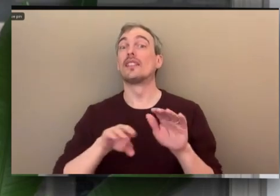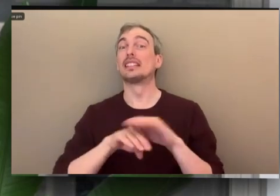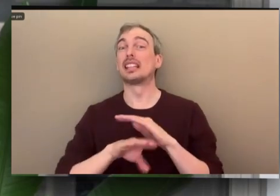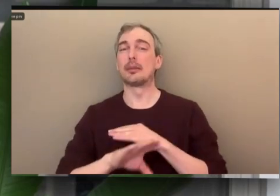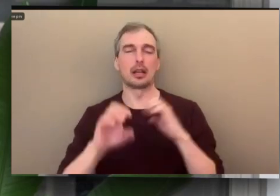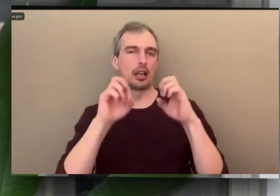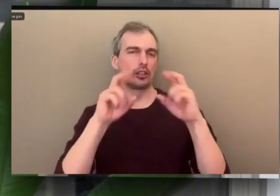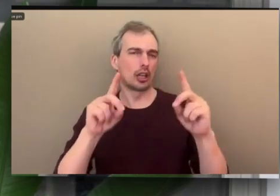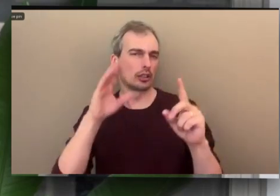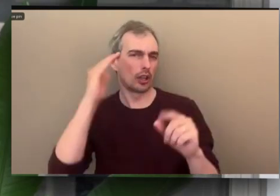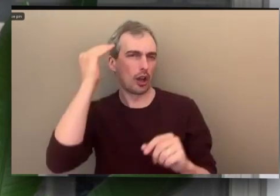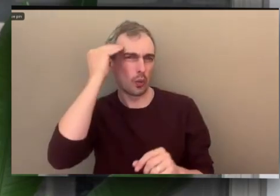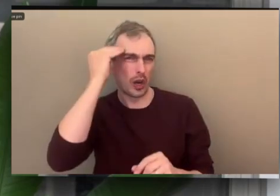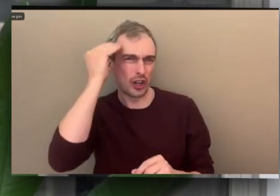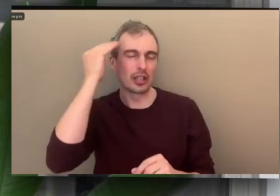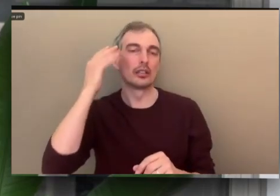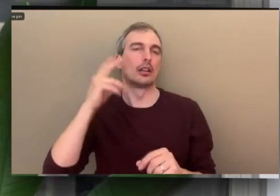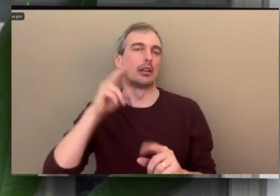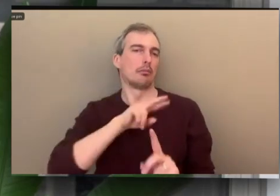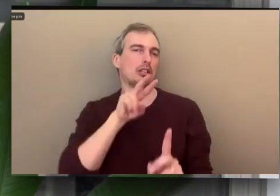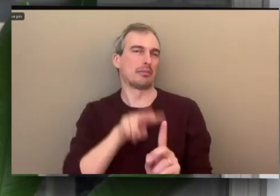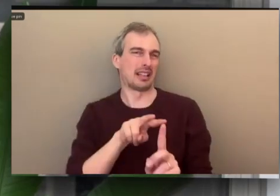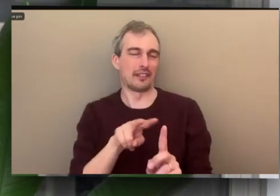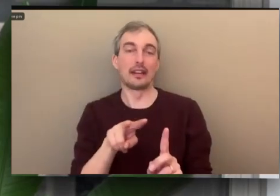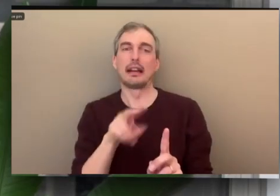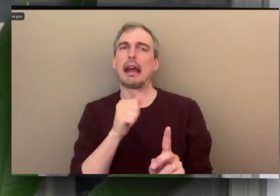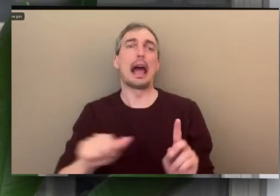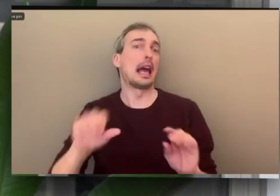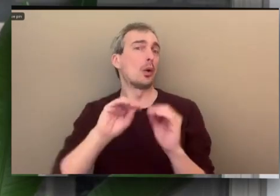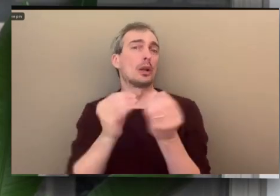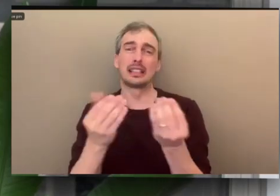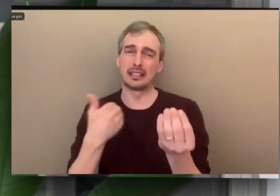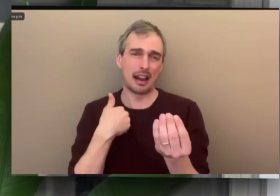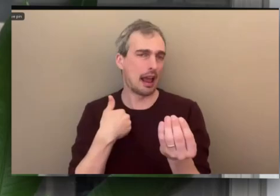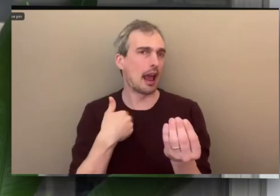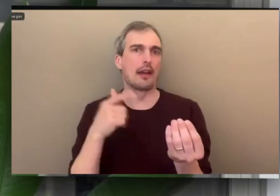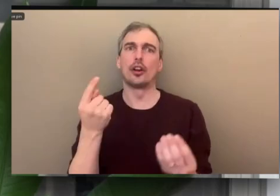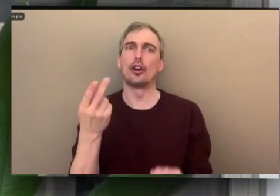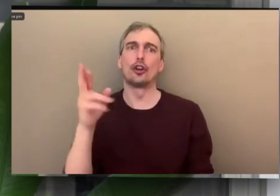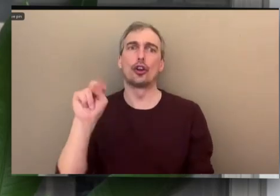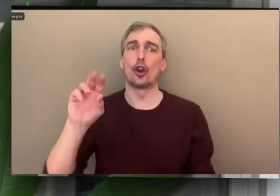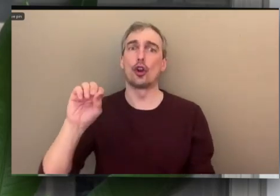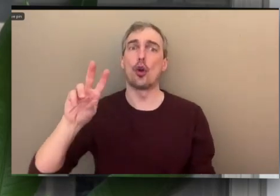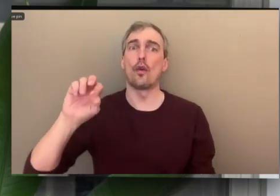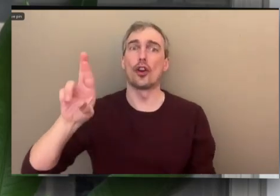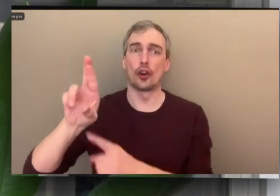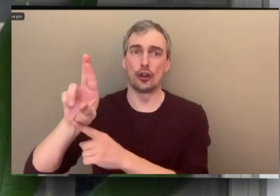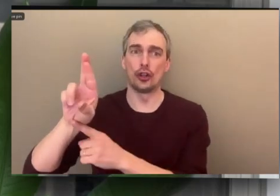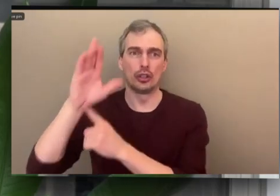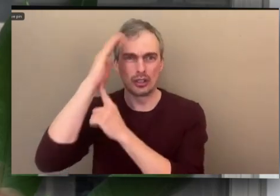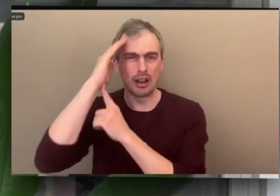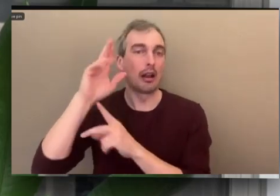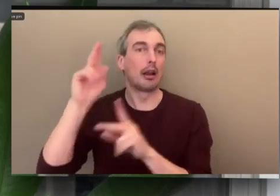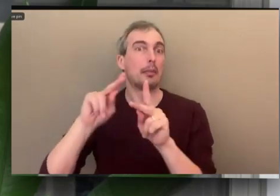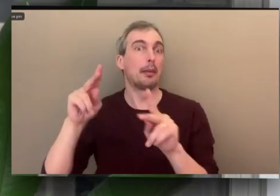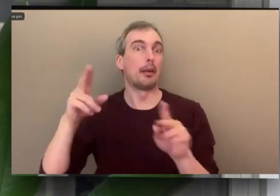You have people who are really big advocates, they understand it, they're bought in, they're in it, that person leaves. There's no knowledge share.